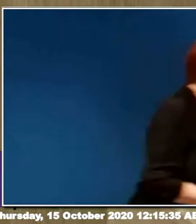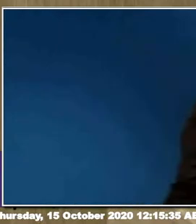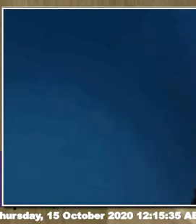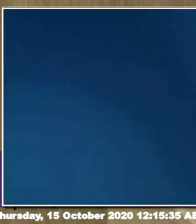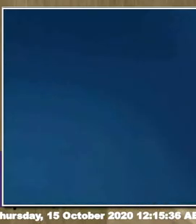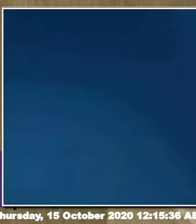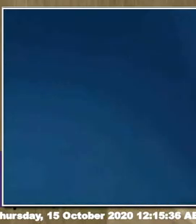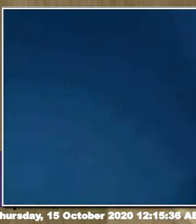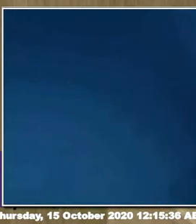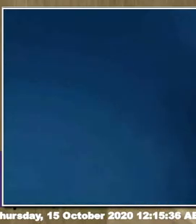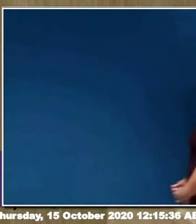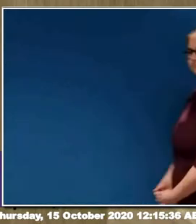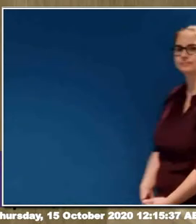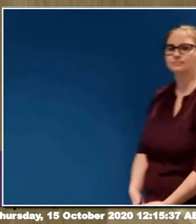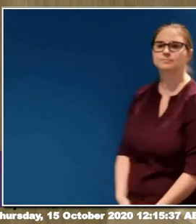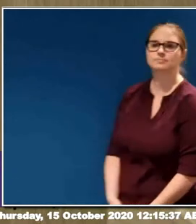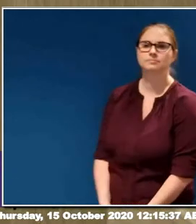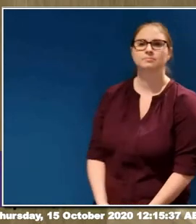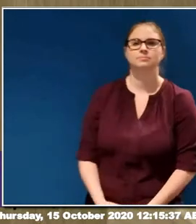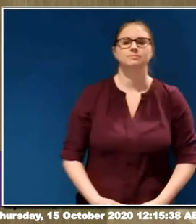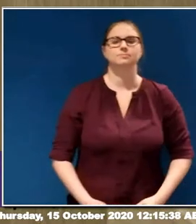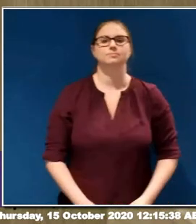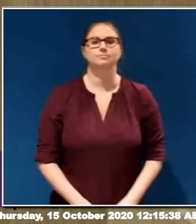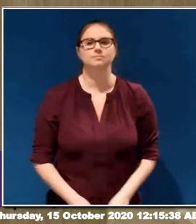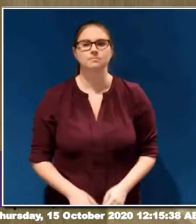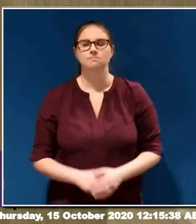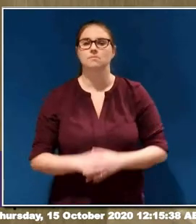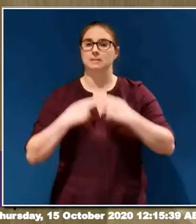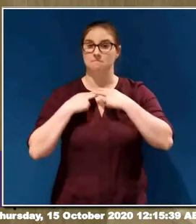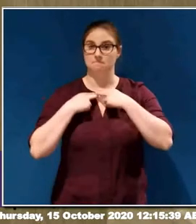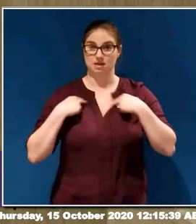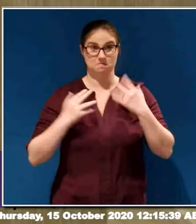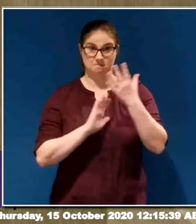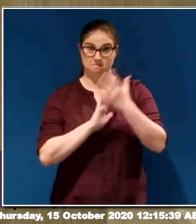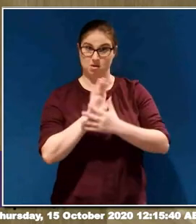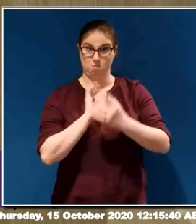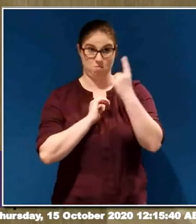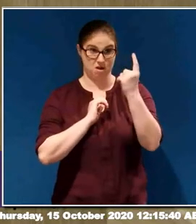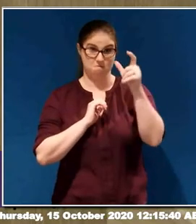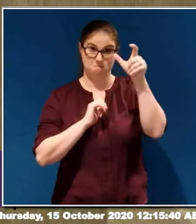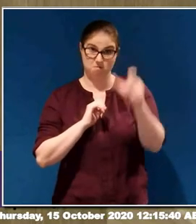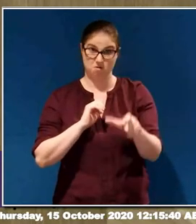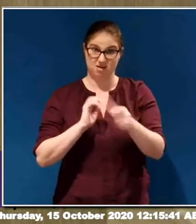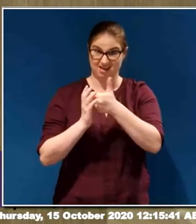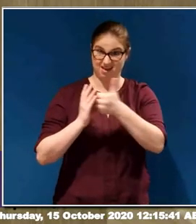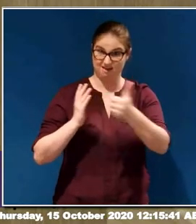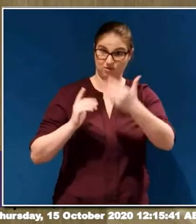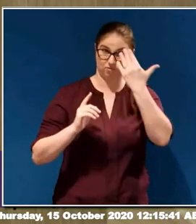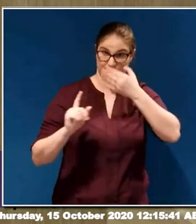And is there a mechanism which follows up to make sure they've got it and they've passed it onto their school?